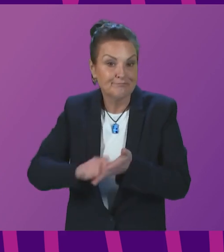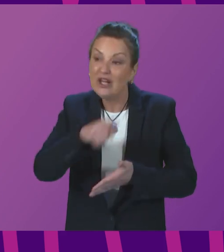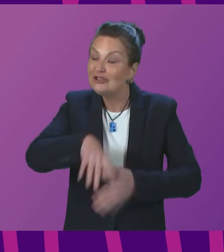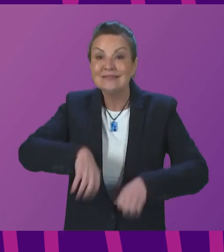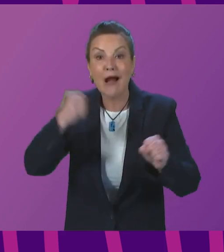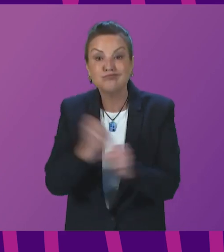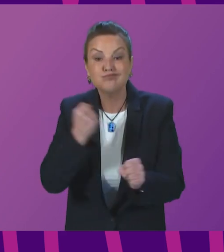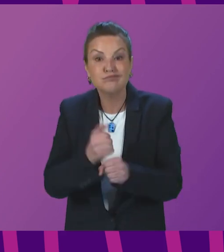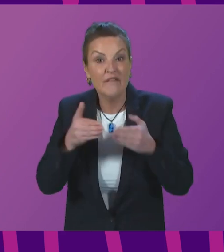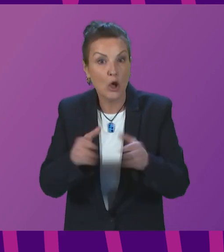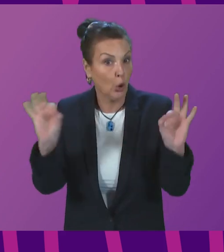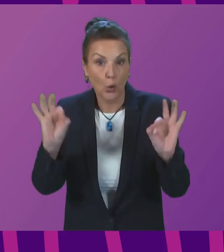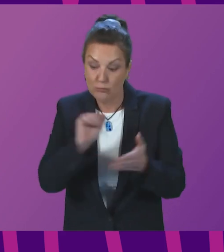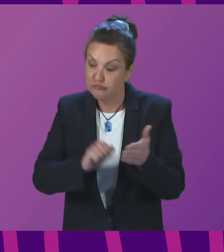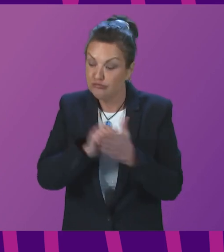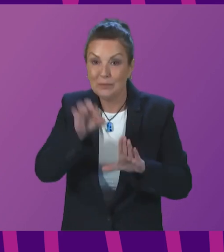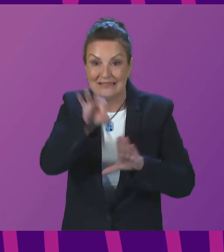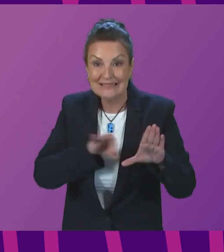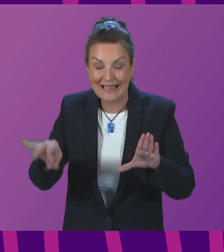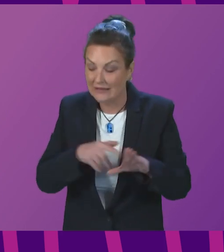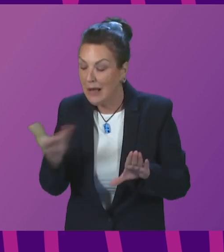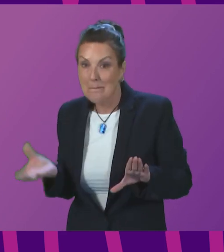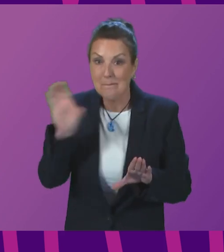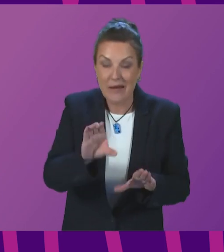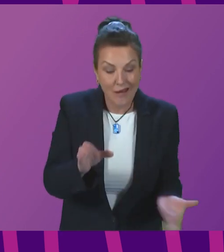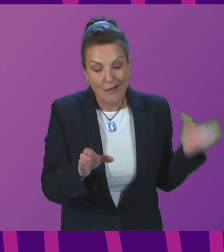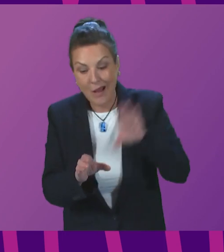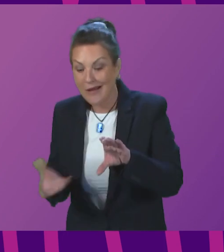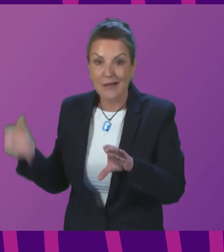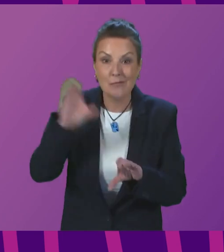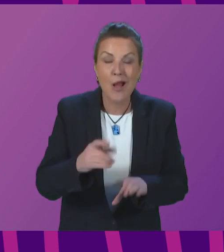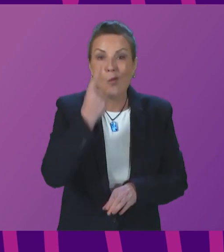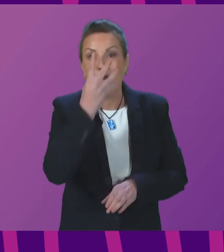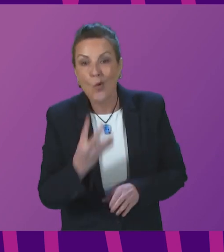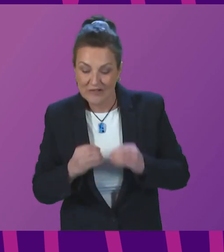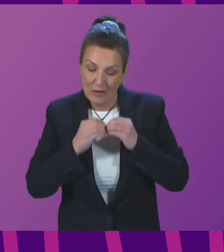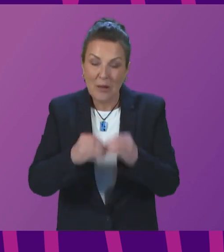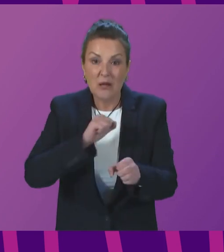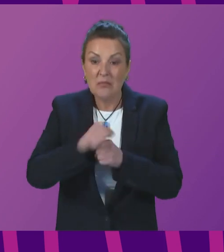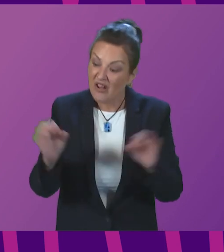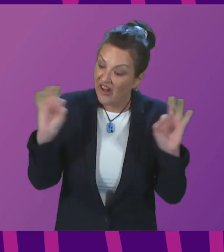She threw good money after bad and £0.25 billion has been spent with nothing to show for it.